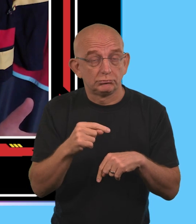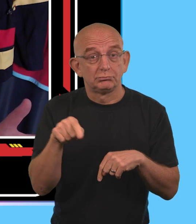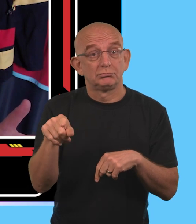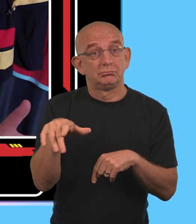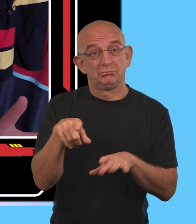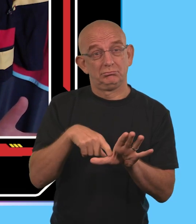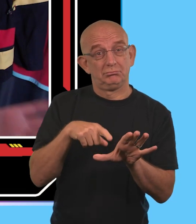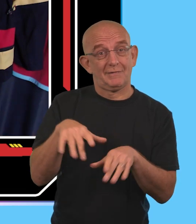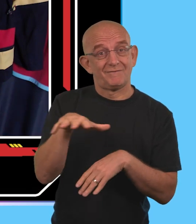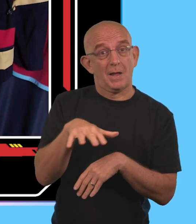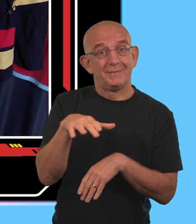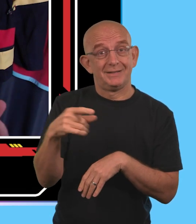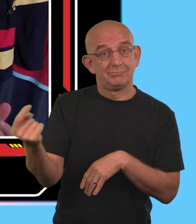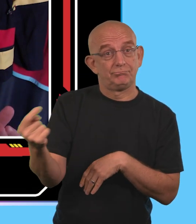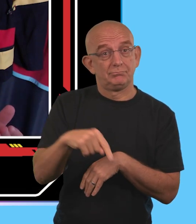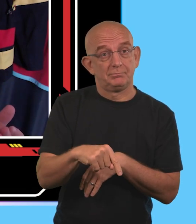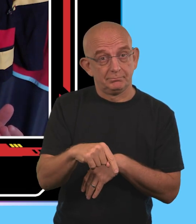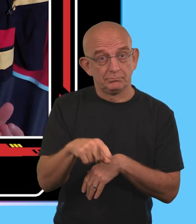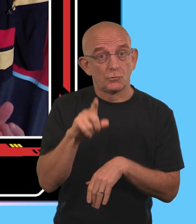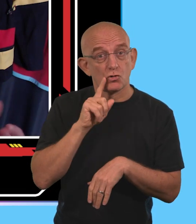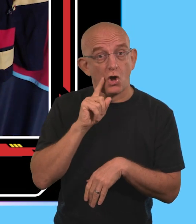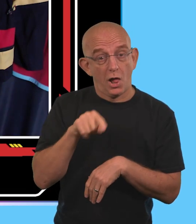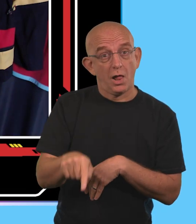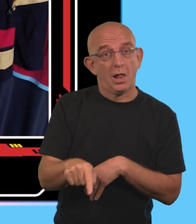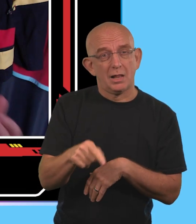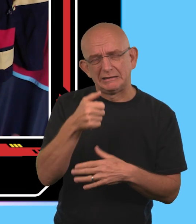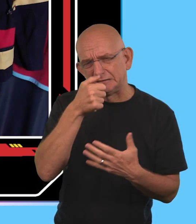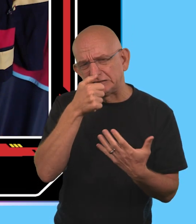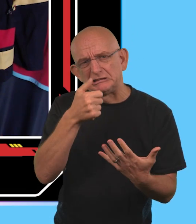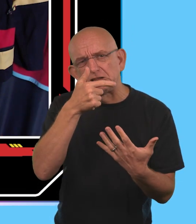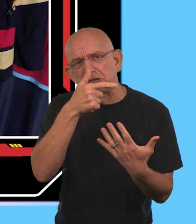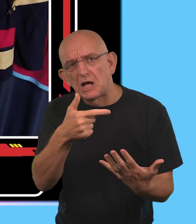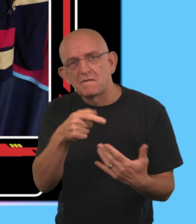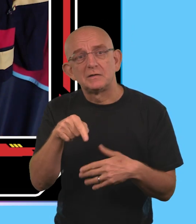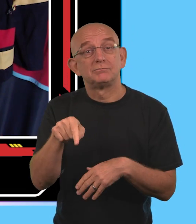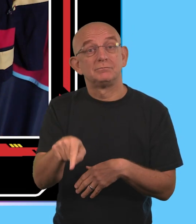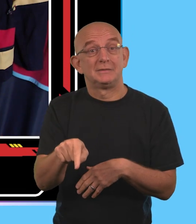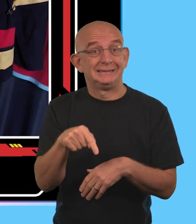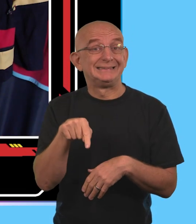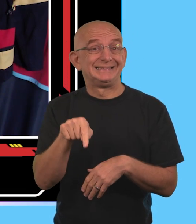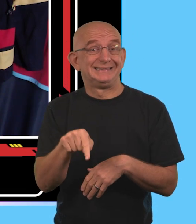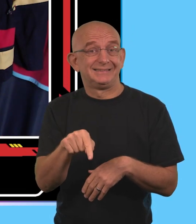And we had this young family come to the stand. The young girl herself was six, seven years old.